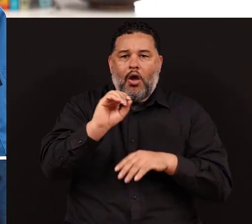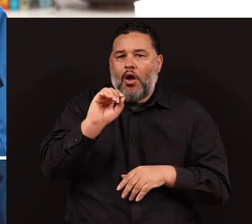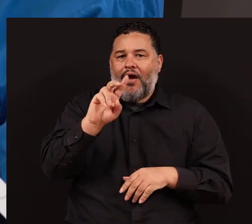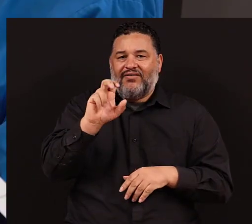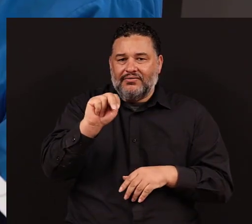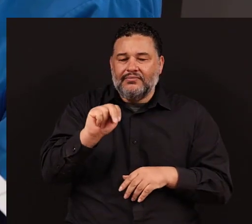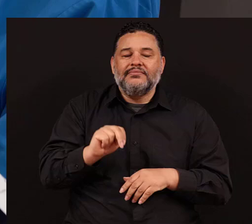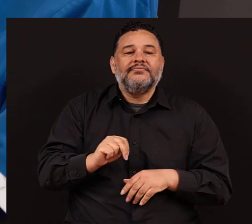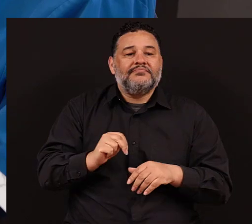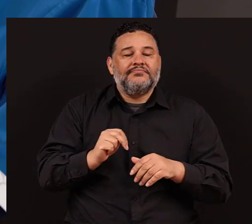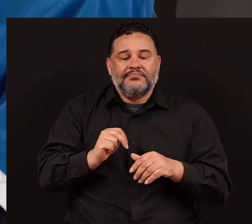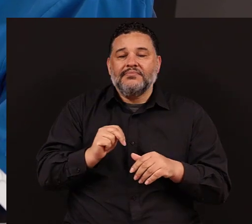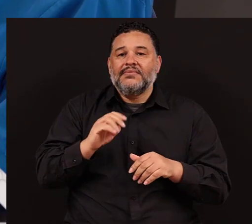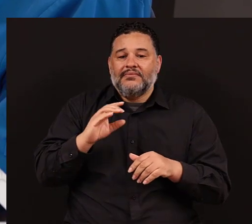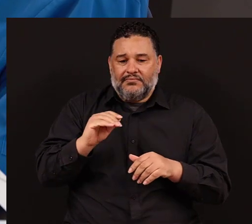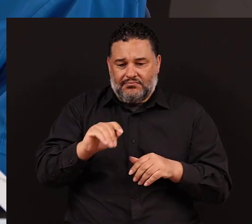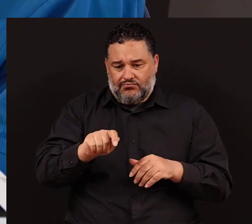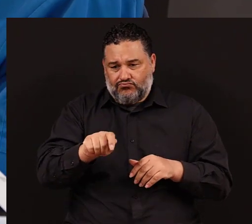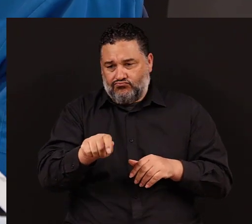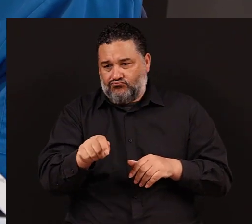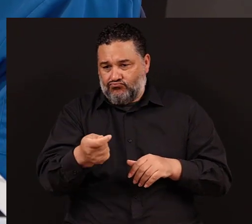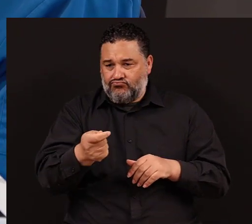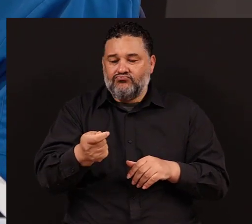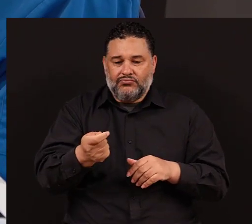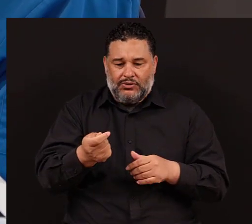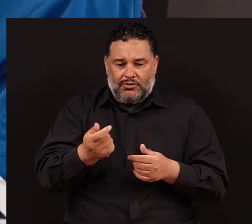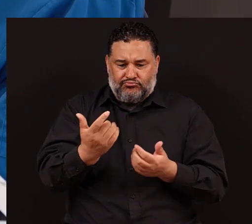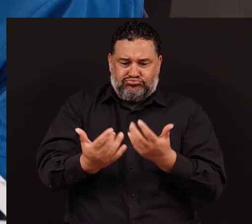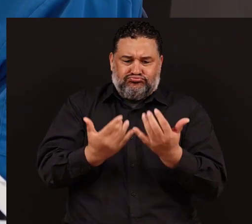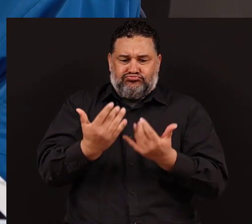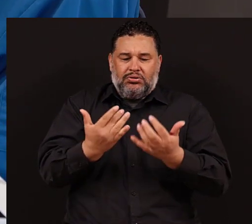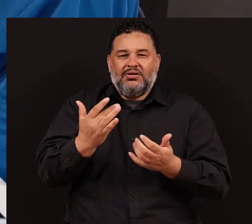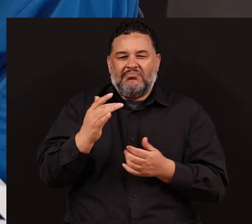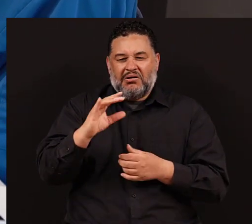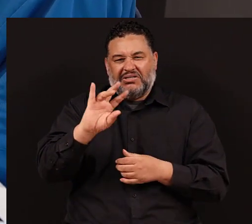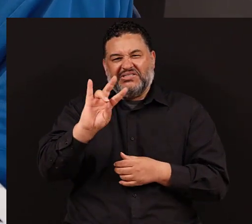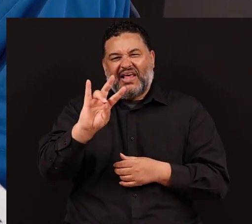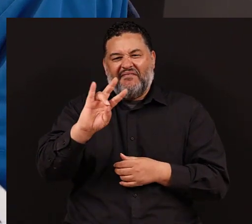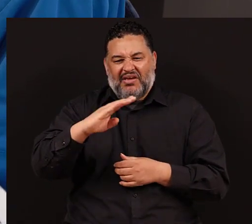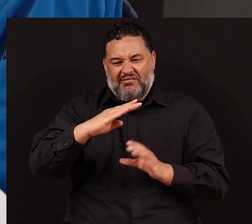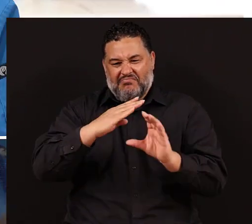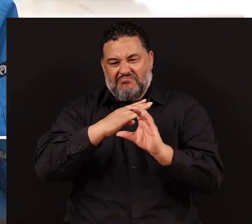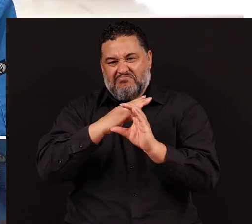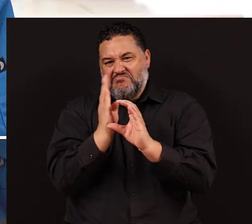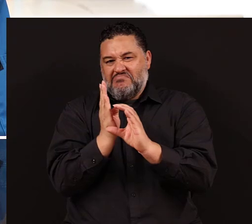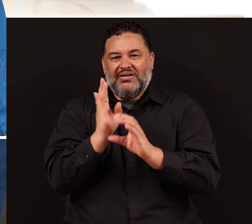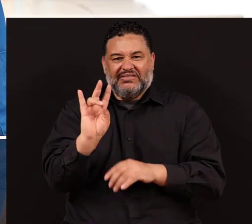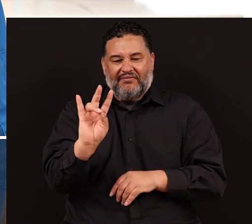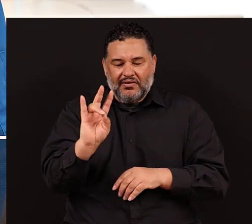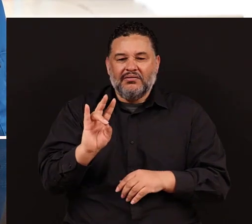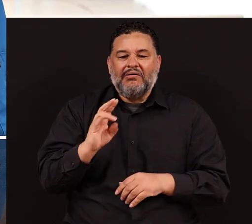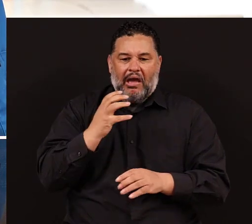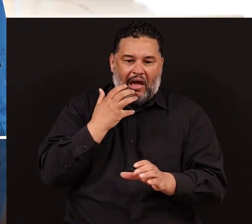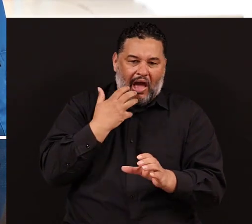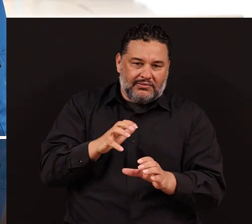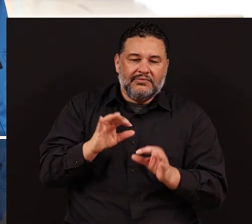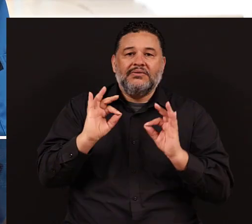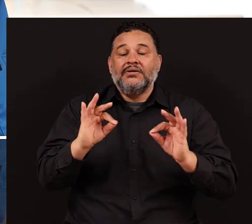I'm gonna turn the burner up to about seven to get it nice and hot. Okay, our skillet's nice and hot.